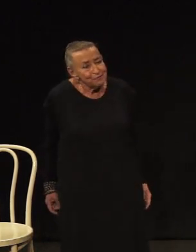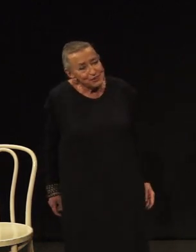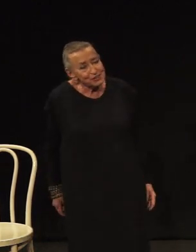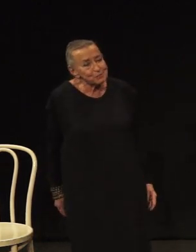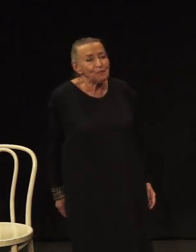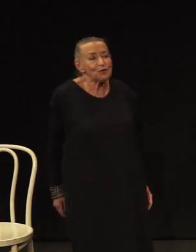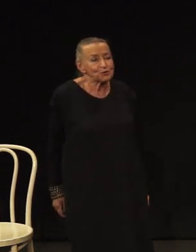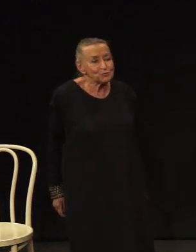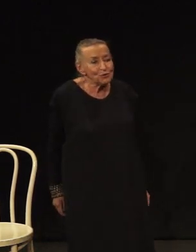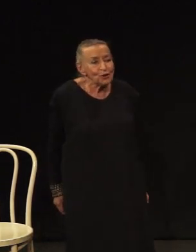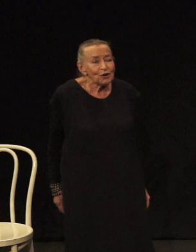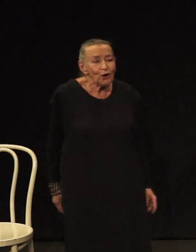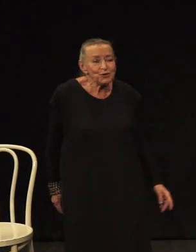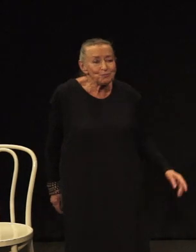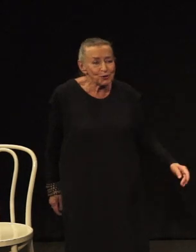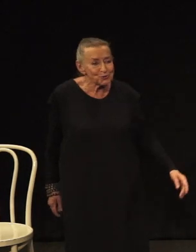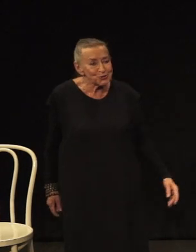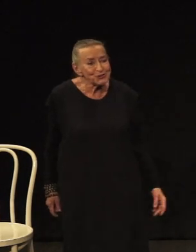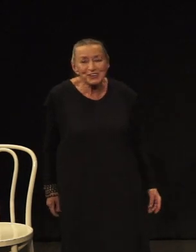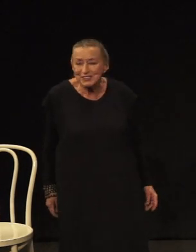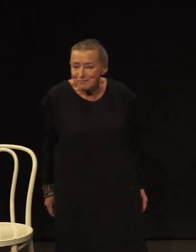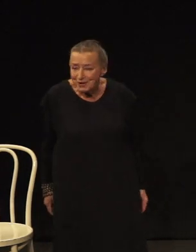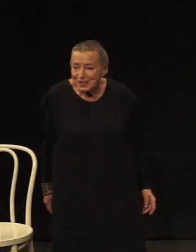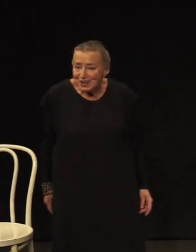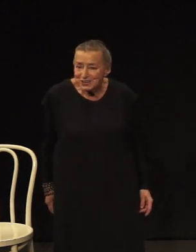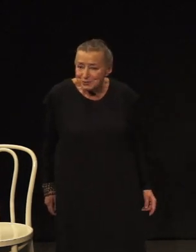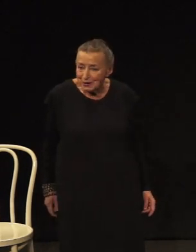got out. The horses, left there, ate the grass